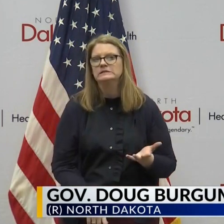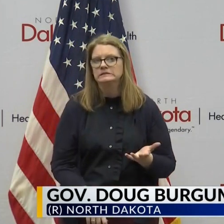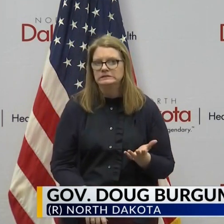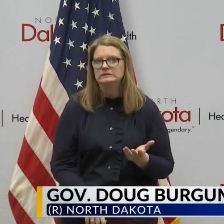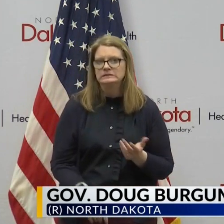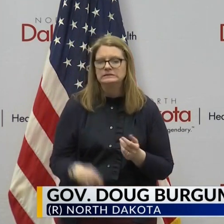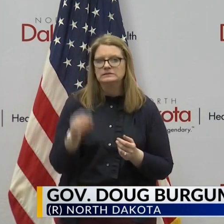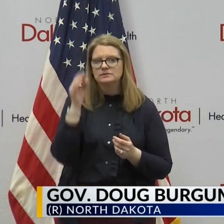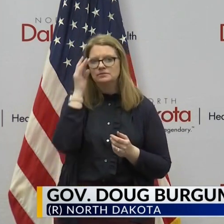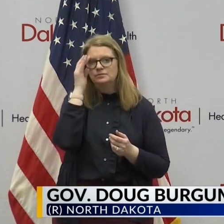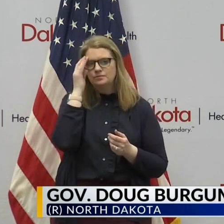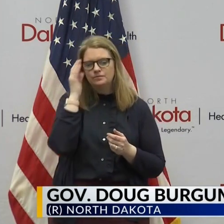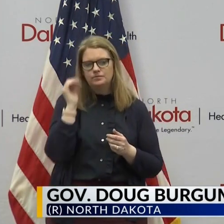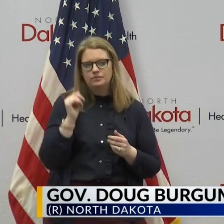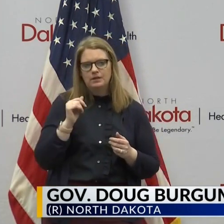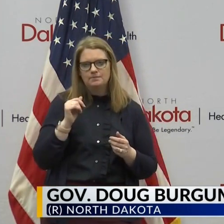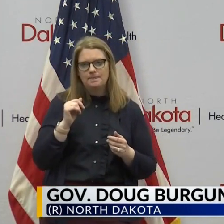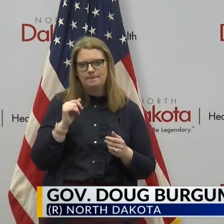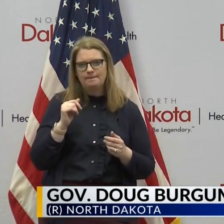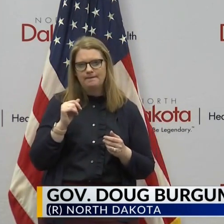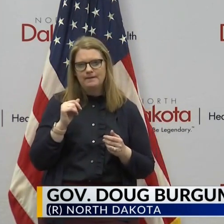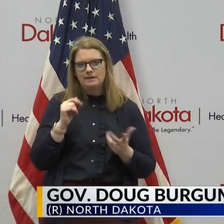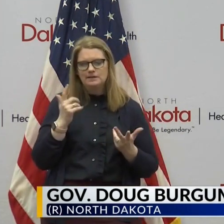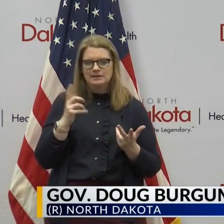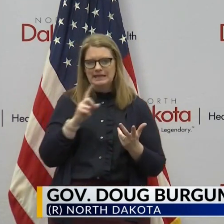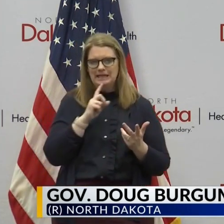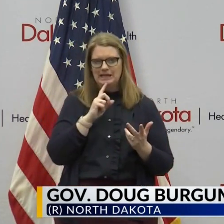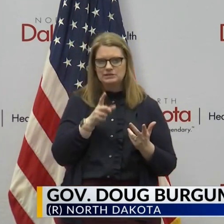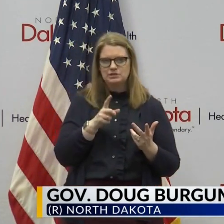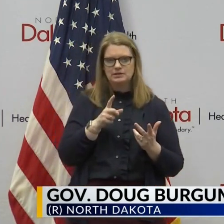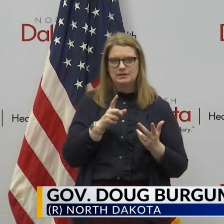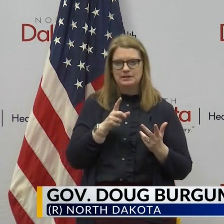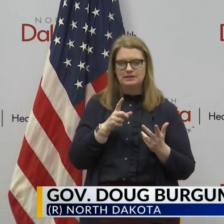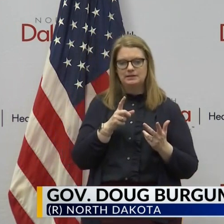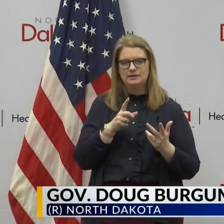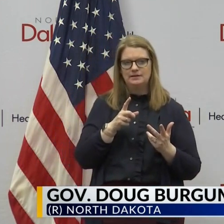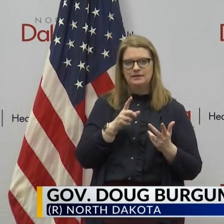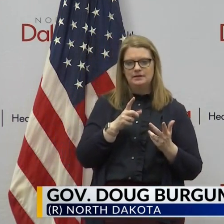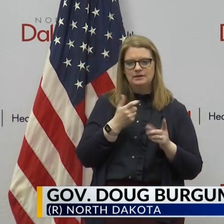THEIR OIL, SO THIS IS HOW IT CAN DROP INTO A NEGATIVE PRICE.